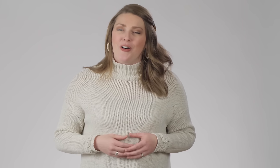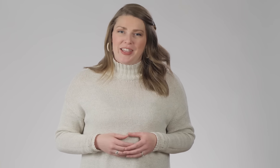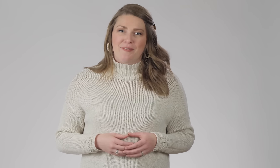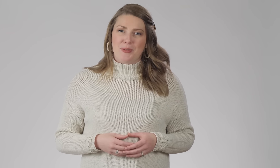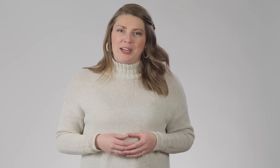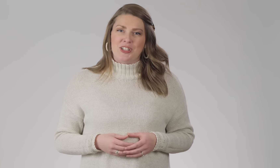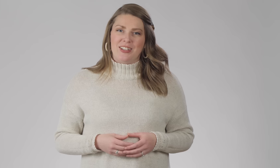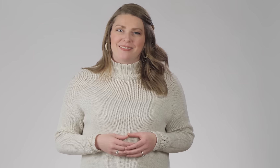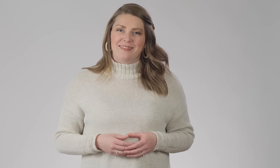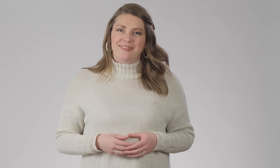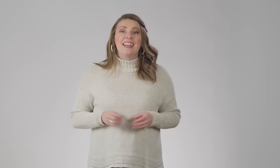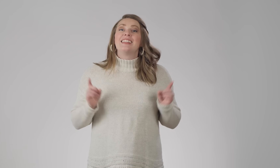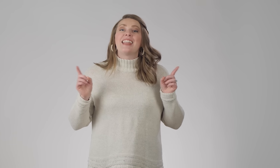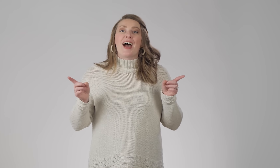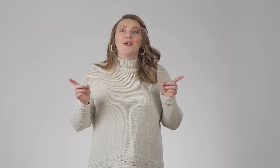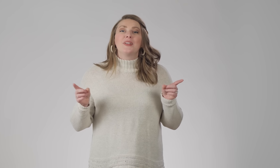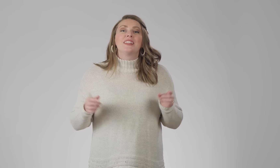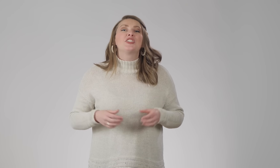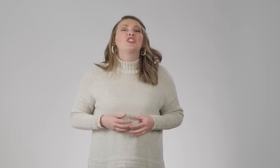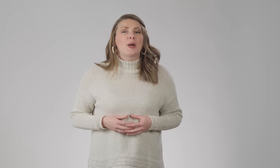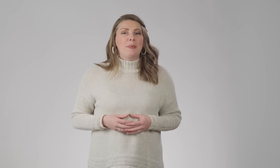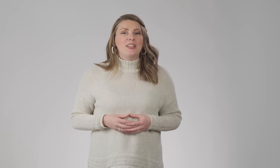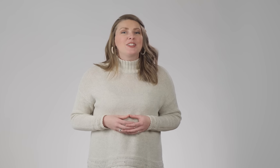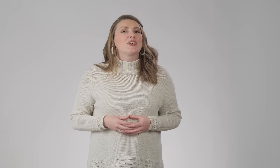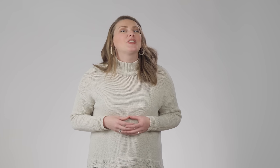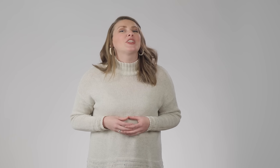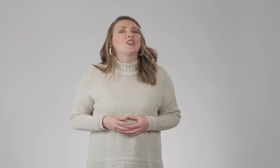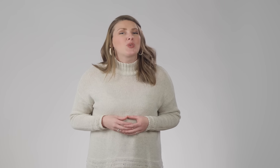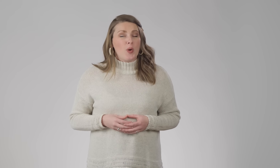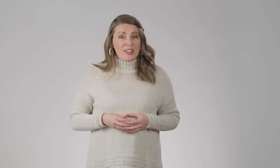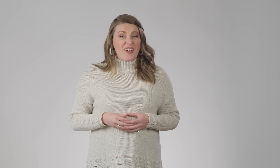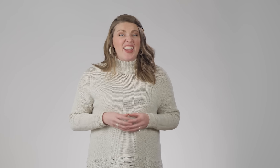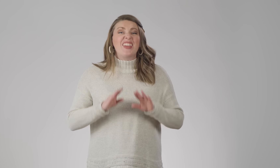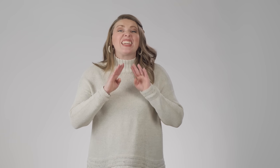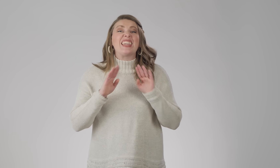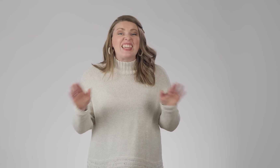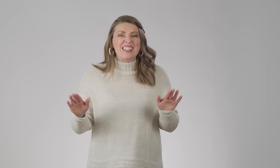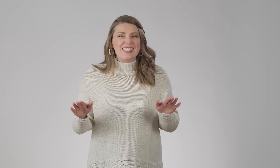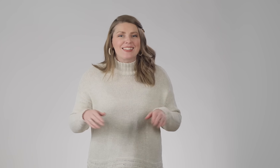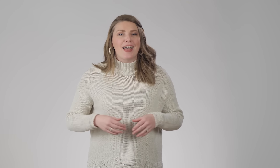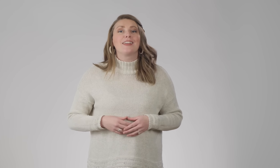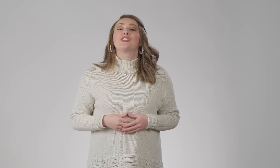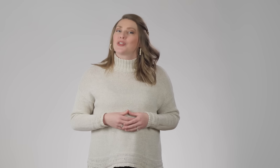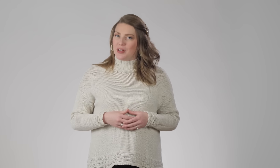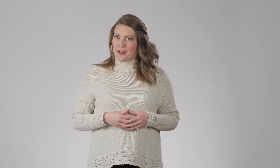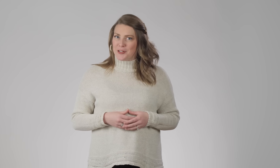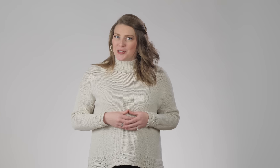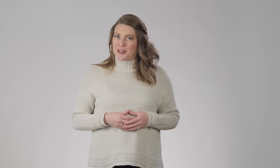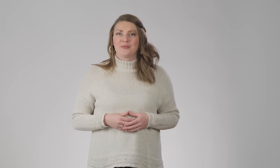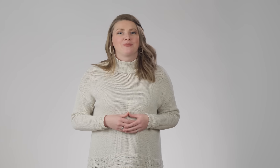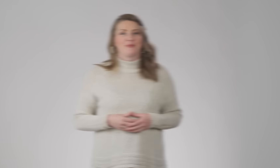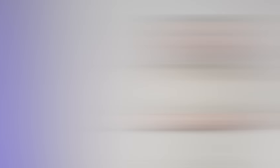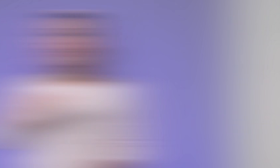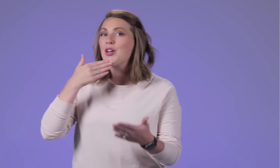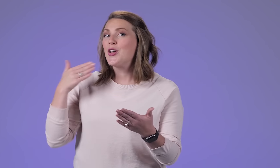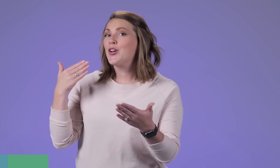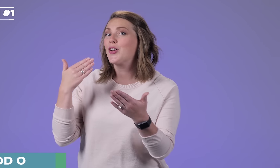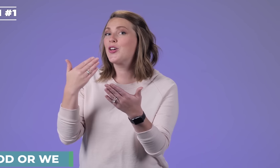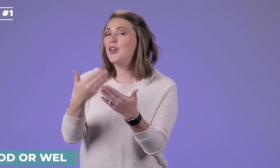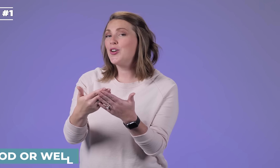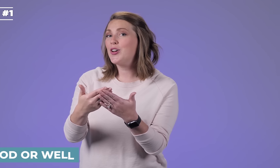the information. Now let's jump in to learning the 25 easiest signs you'll ever learn. 'Good